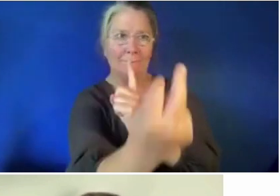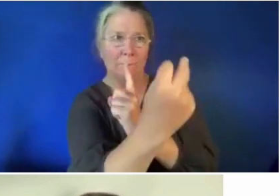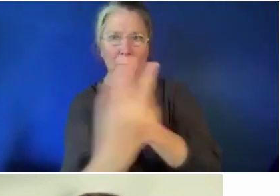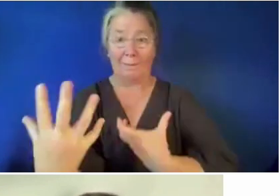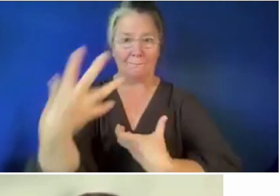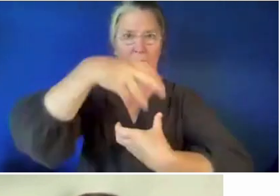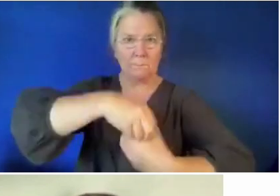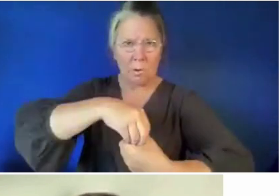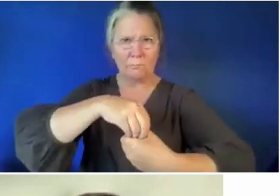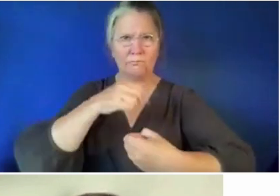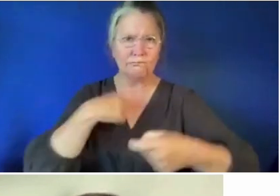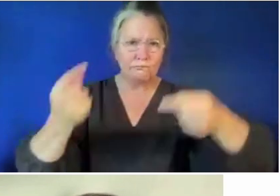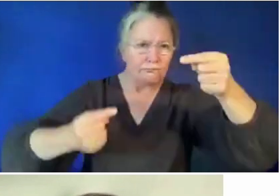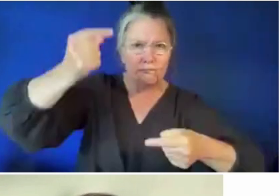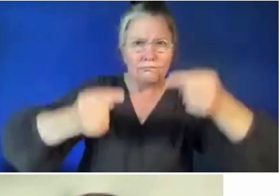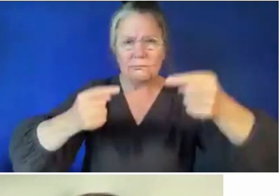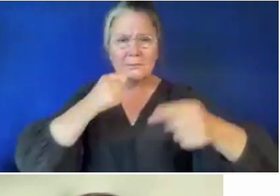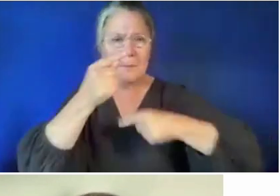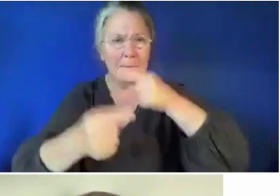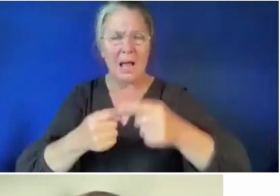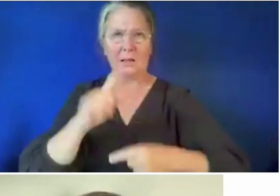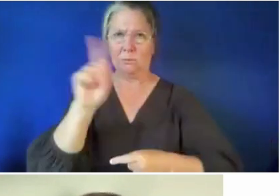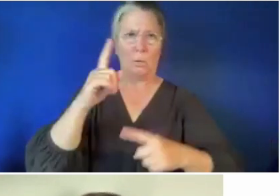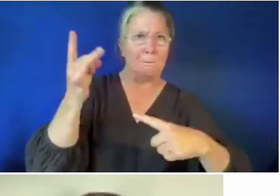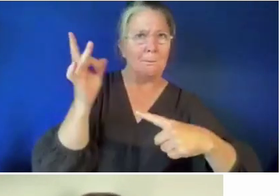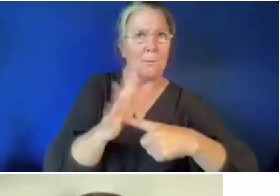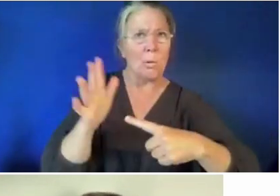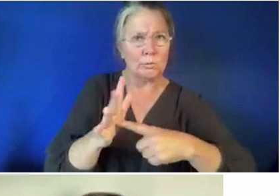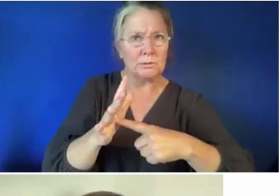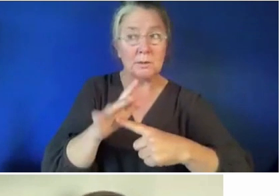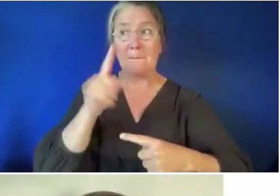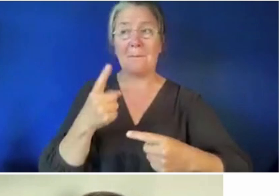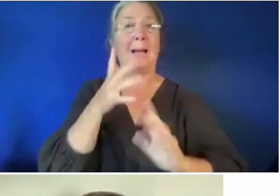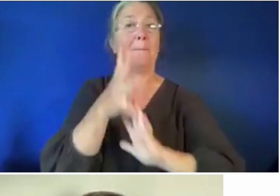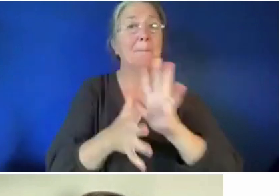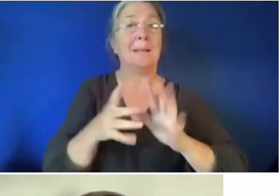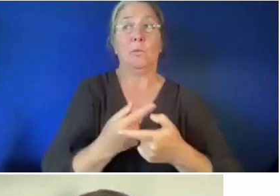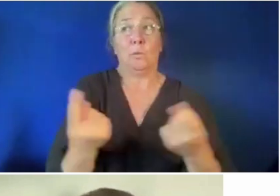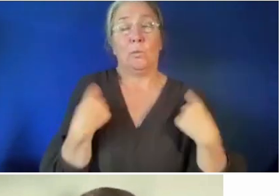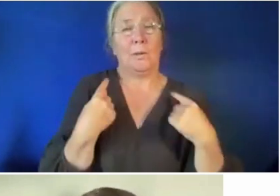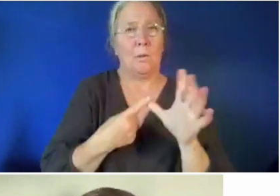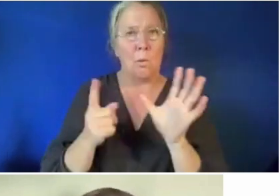And it really takes everybody to think carefully about what will be best, not just for the individual,